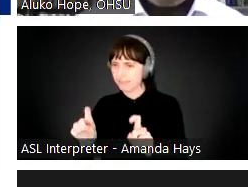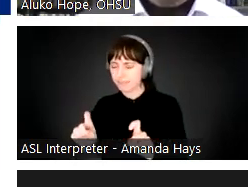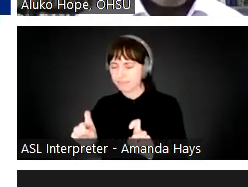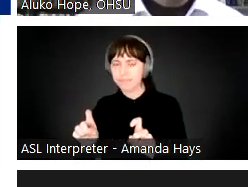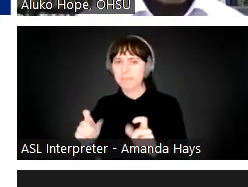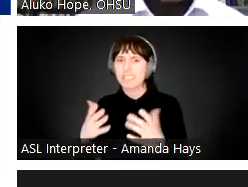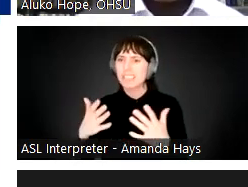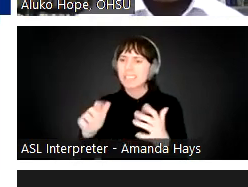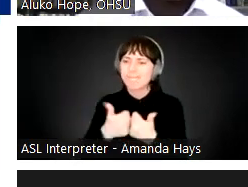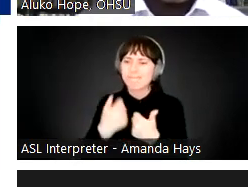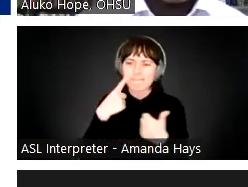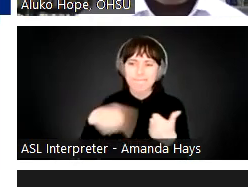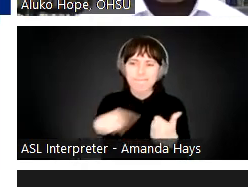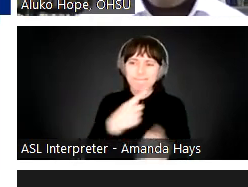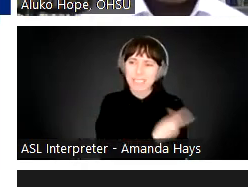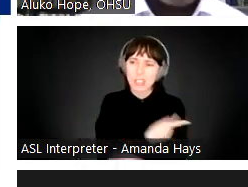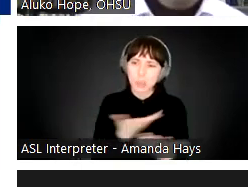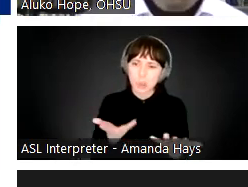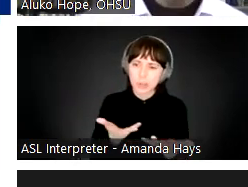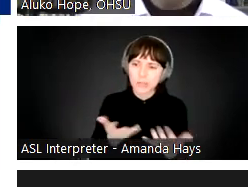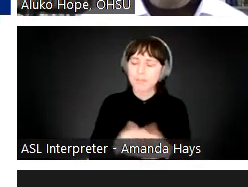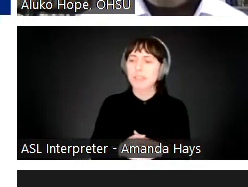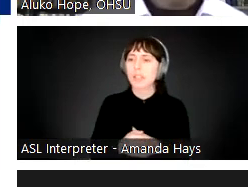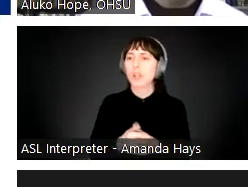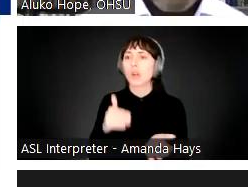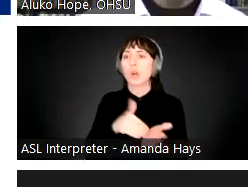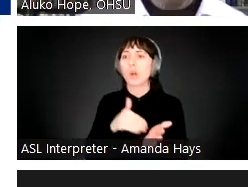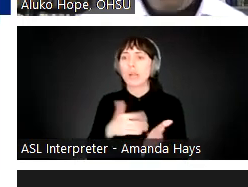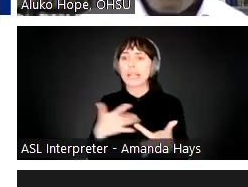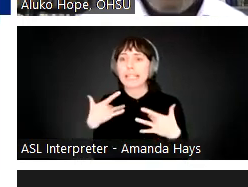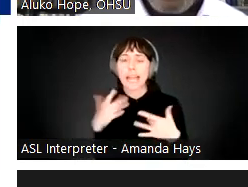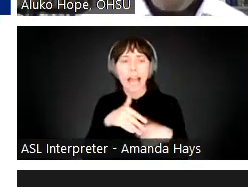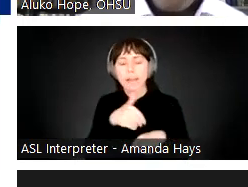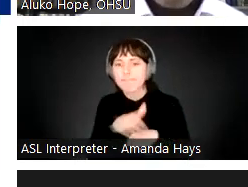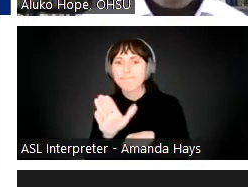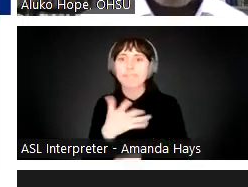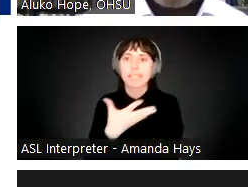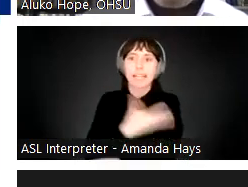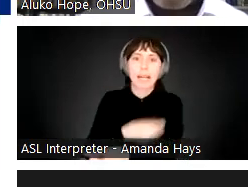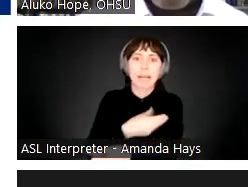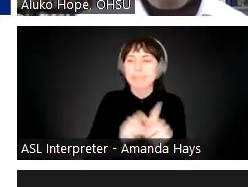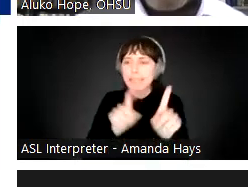challenges, is that the doctors will spend a lot of time ruling out things by sending laboratory tests. I think it's